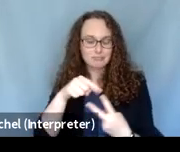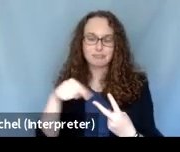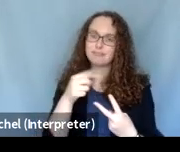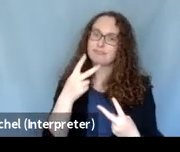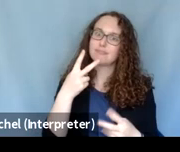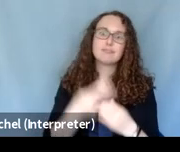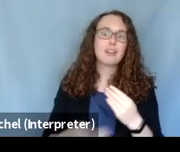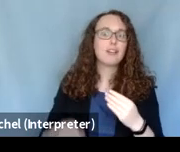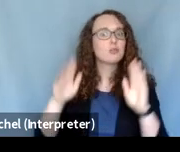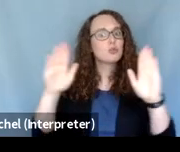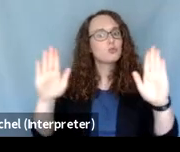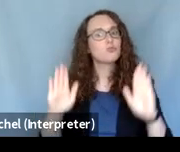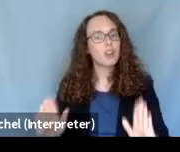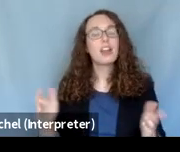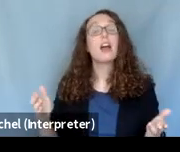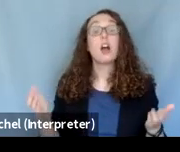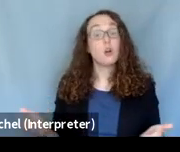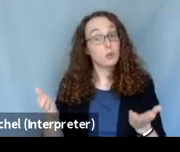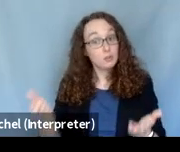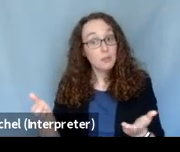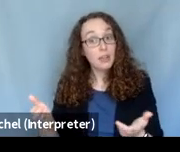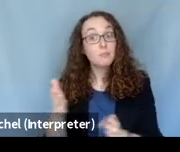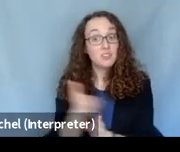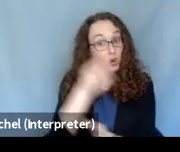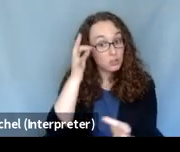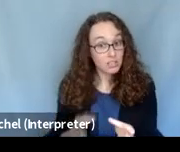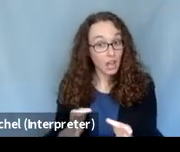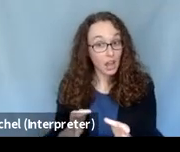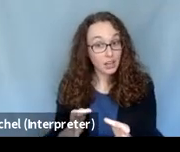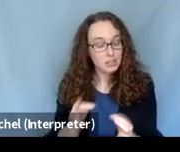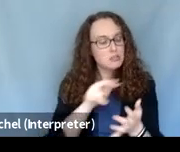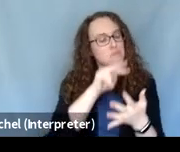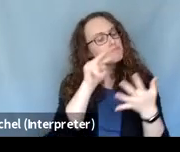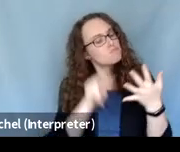every pathway before you make a decision. For Health and STEM,